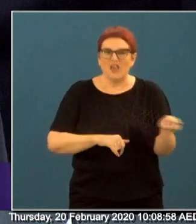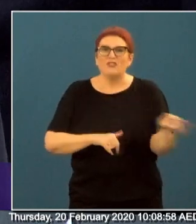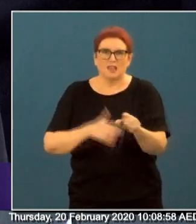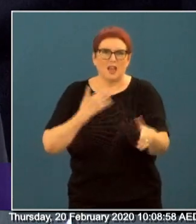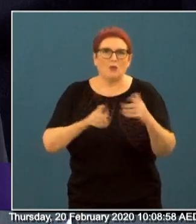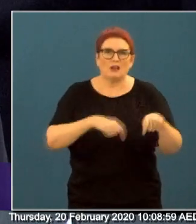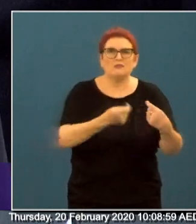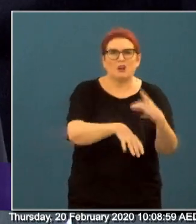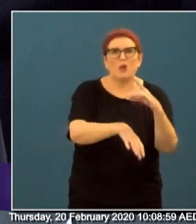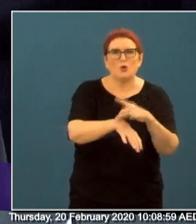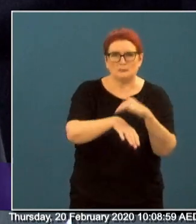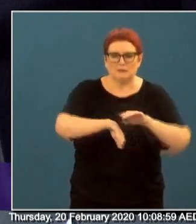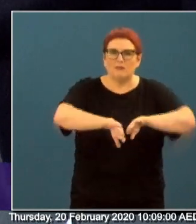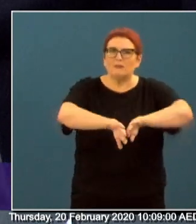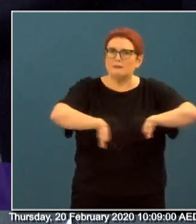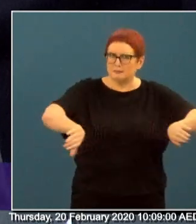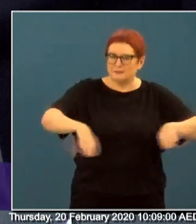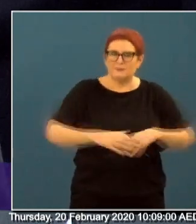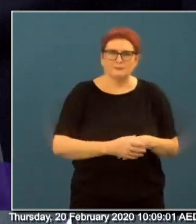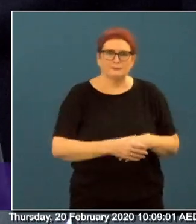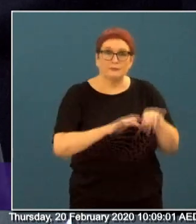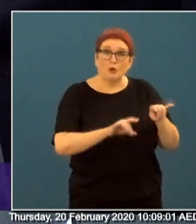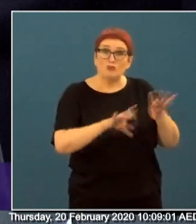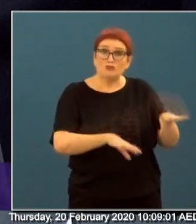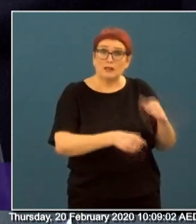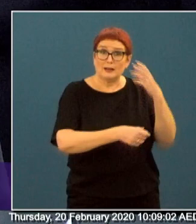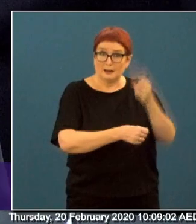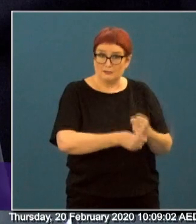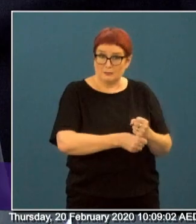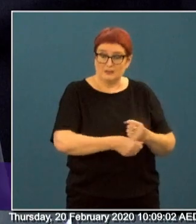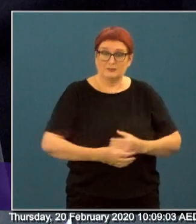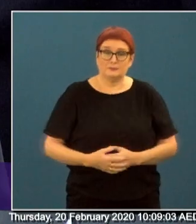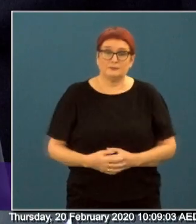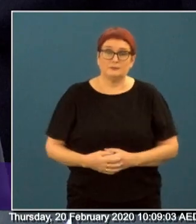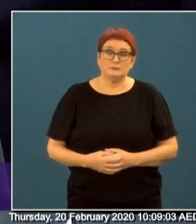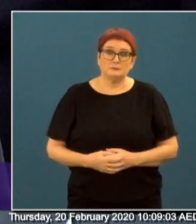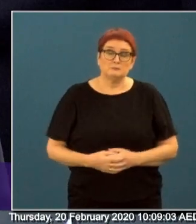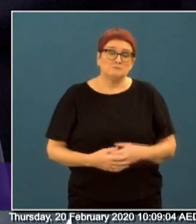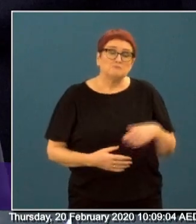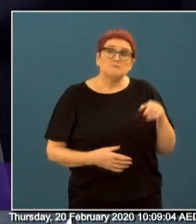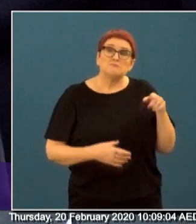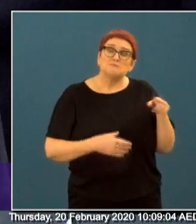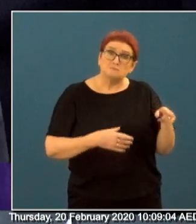The Commonwealth also takes an active interest